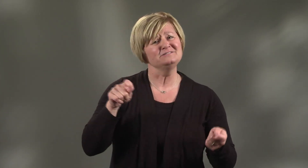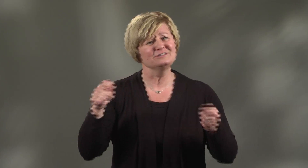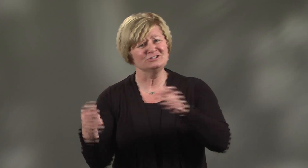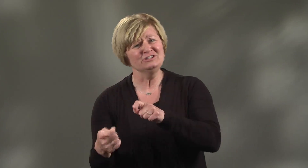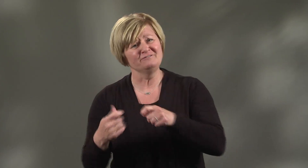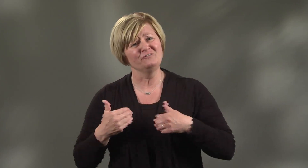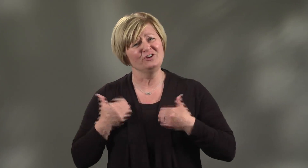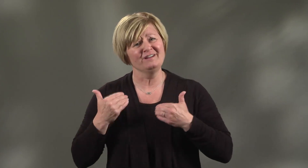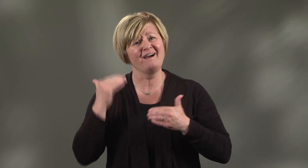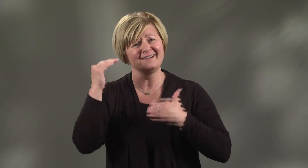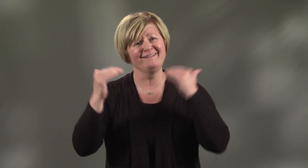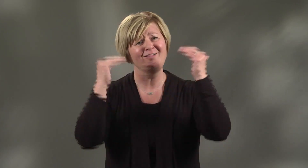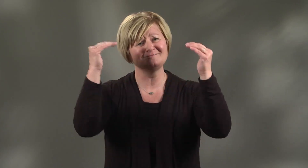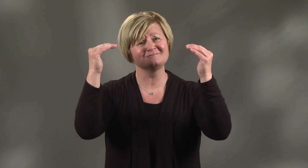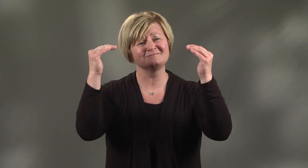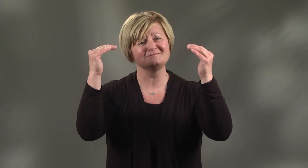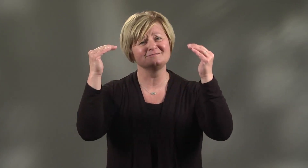This is a shift for young adults.